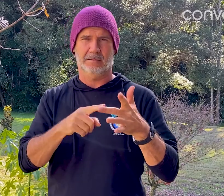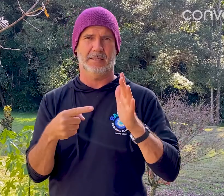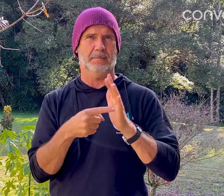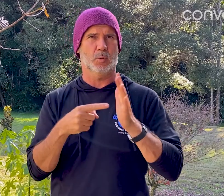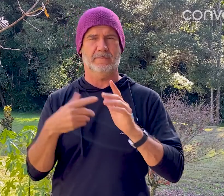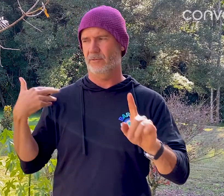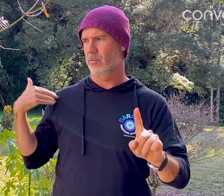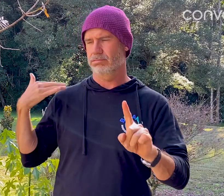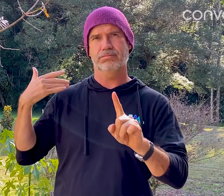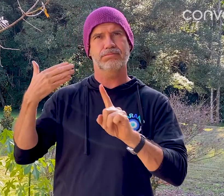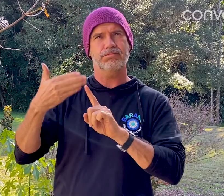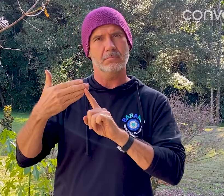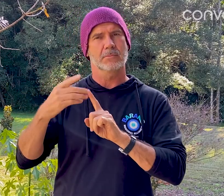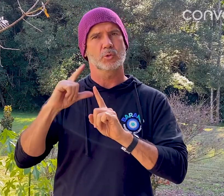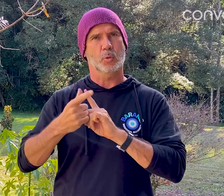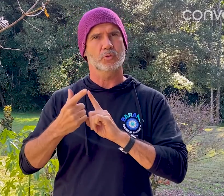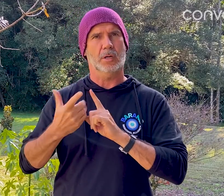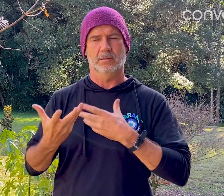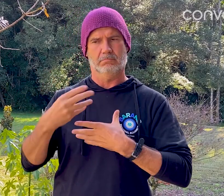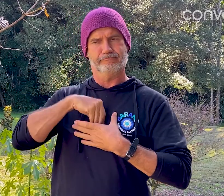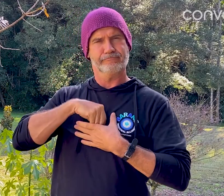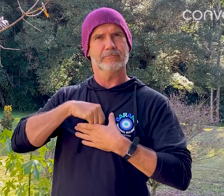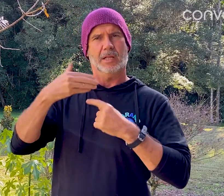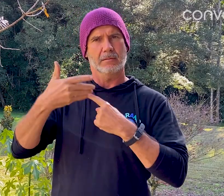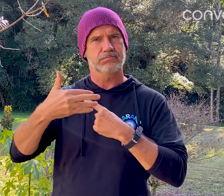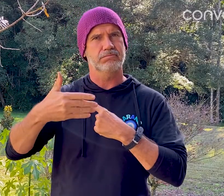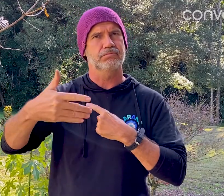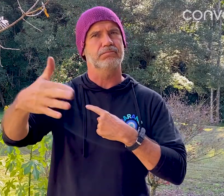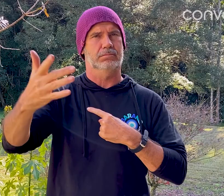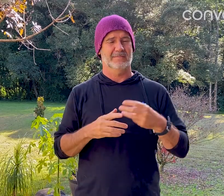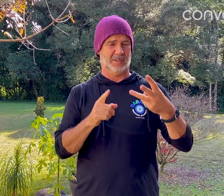are important to immerse ourselves in and preserve our culture from thousands of years, and to use these cultural practices for many more years.